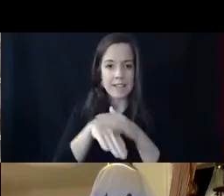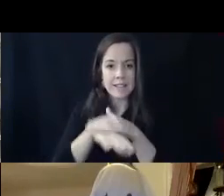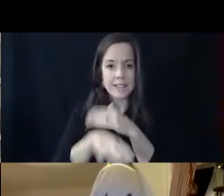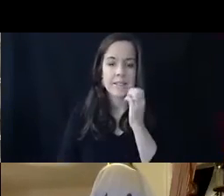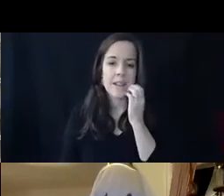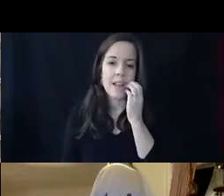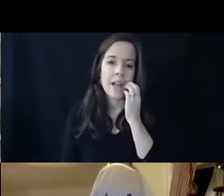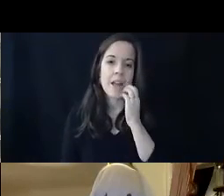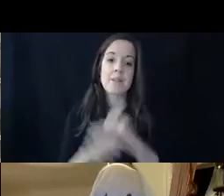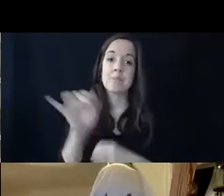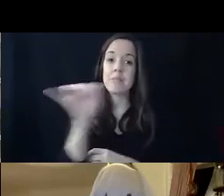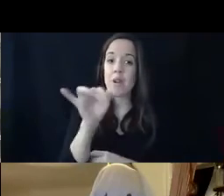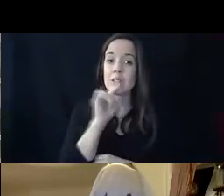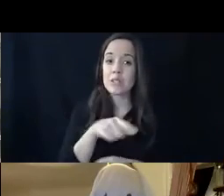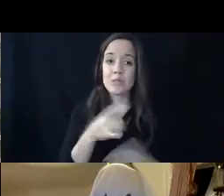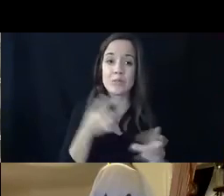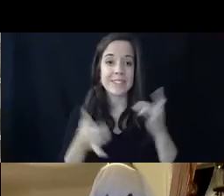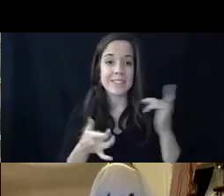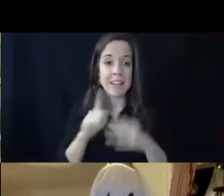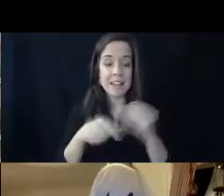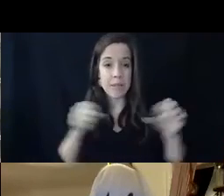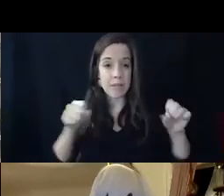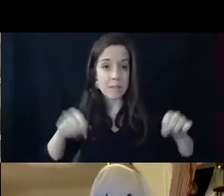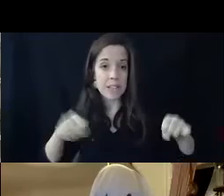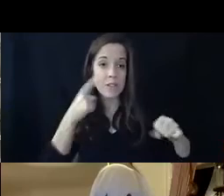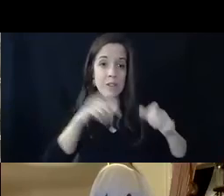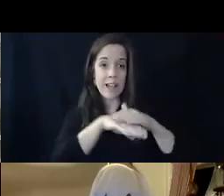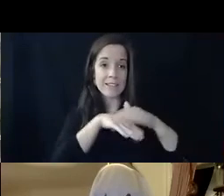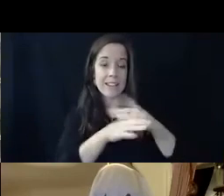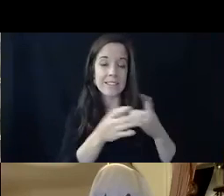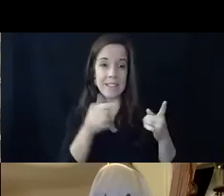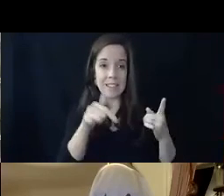We're also just really excited about the potential for access that this online format opens up.